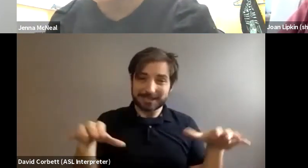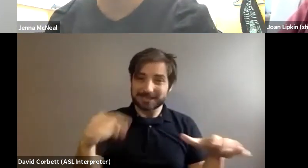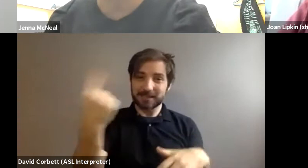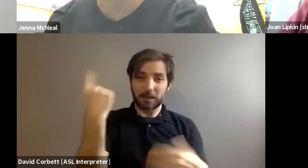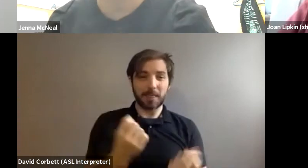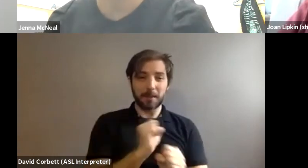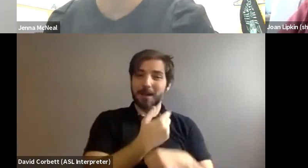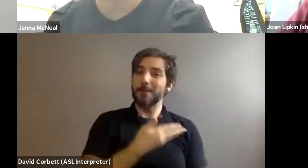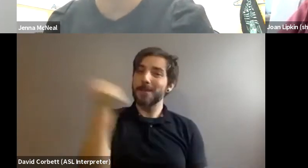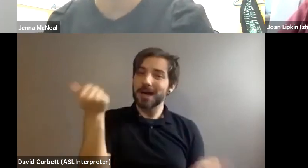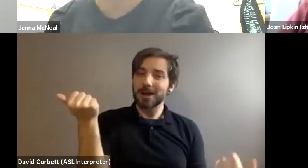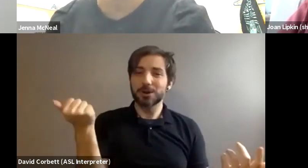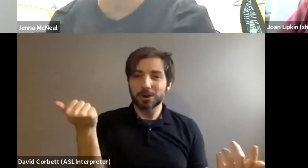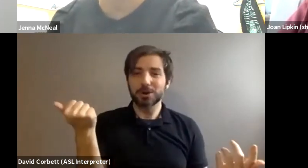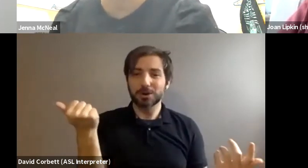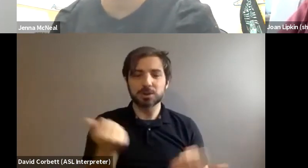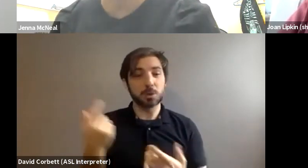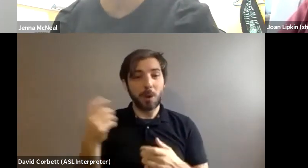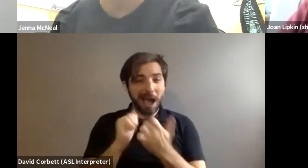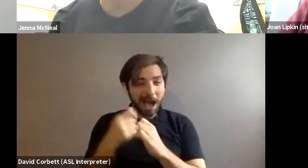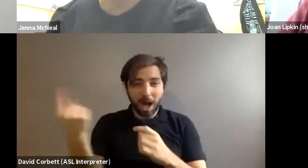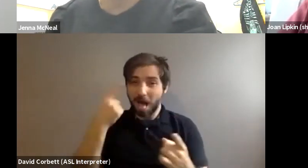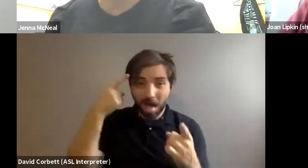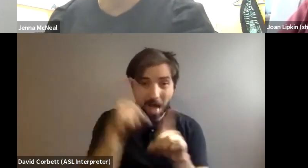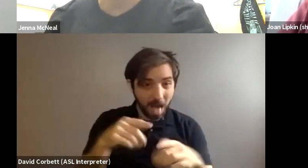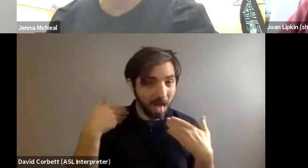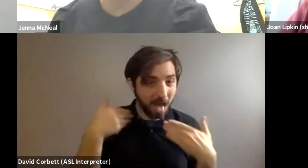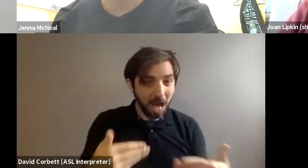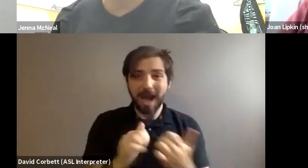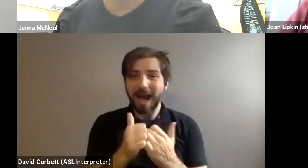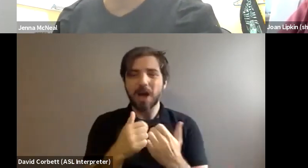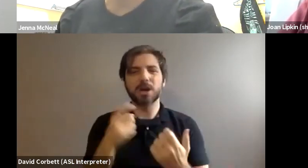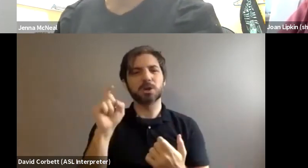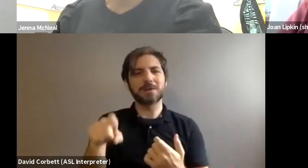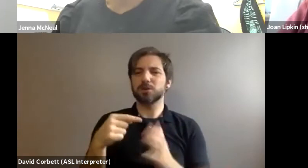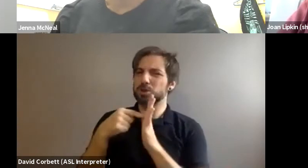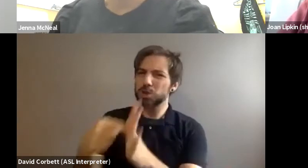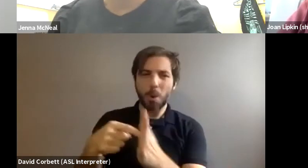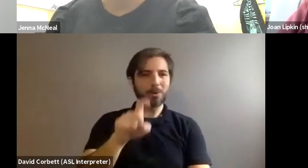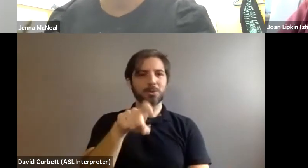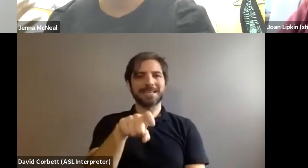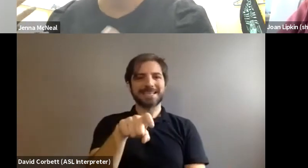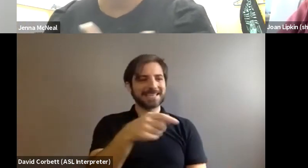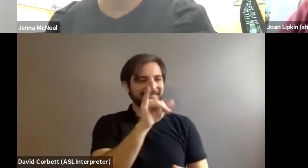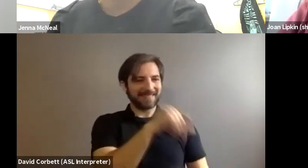is gonna come from the need and you just have to make sure that you explain what that need